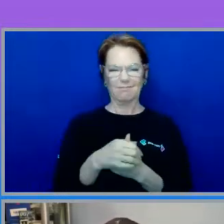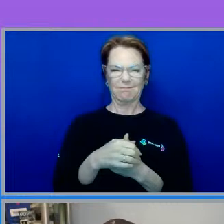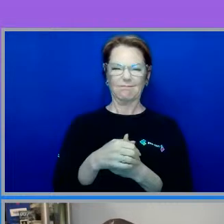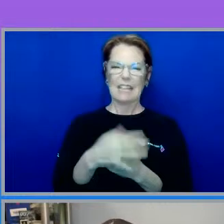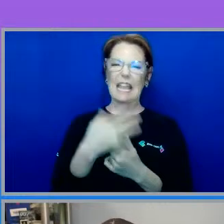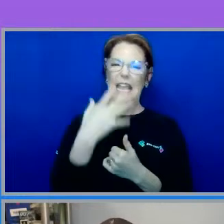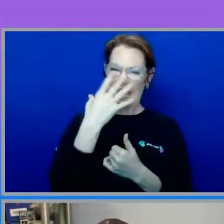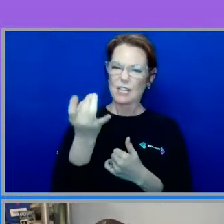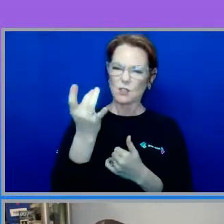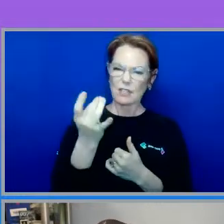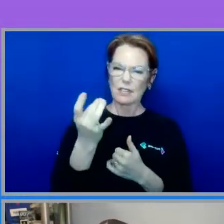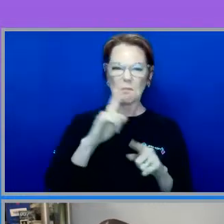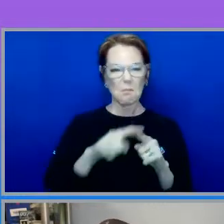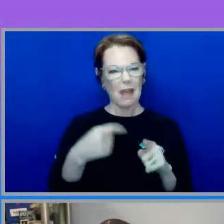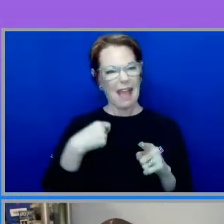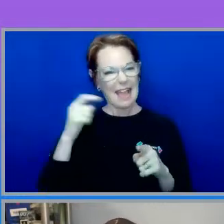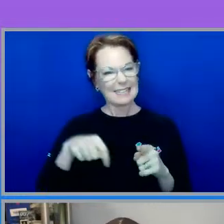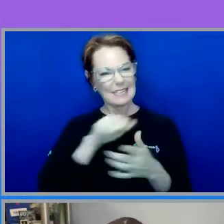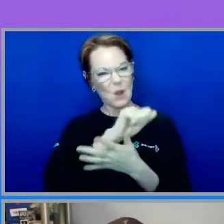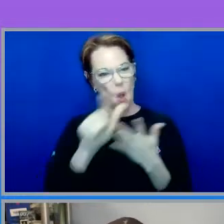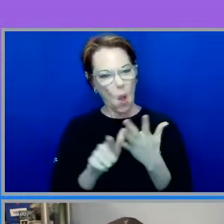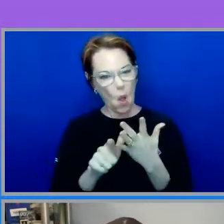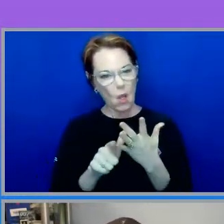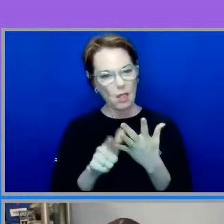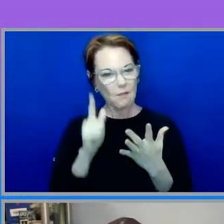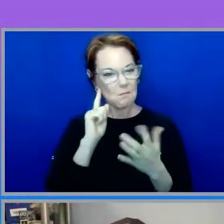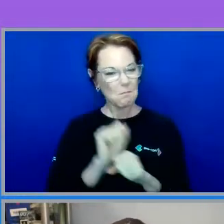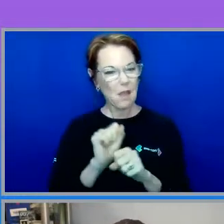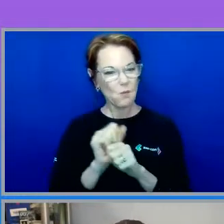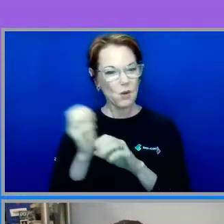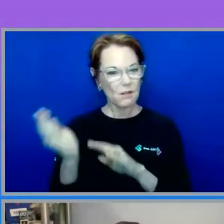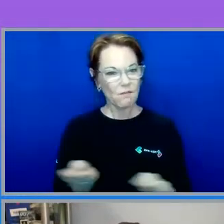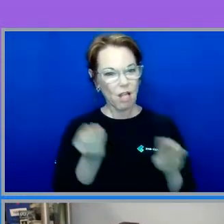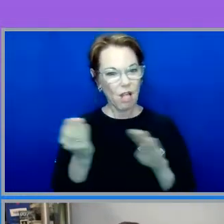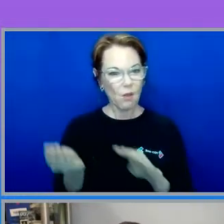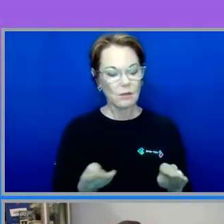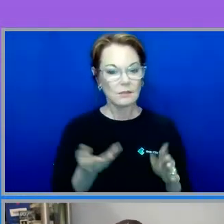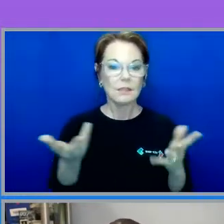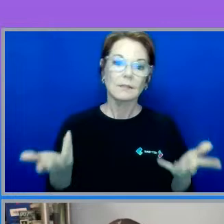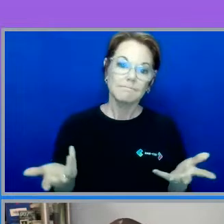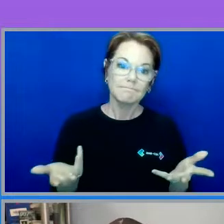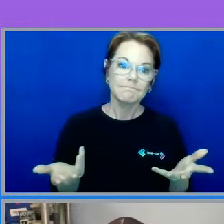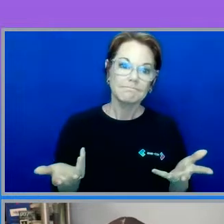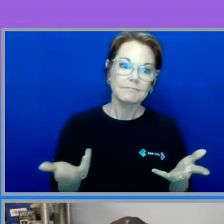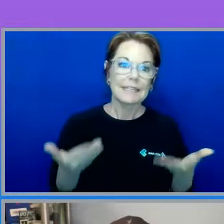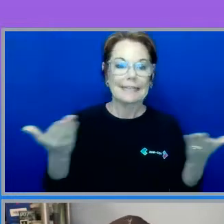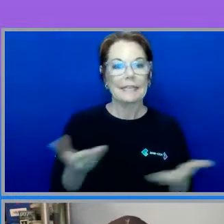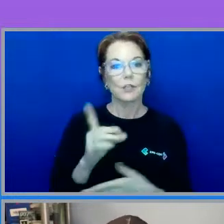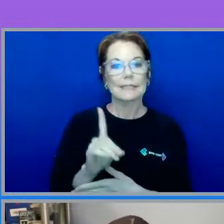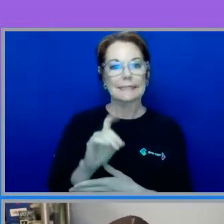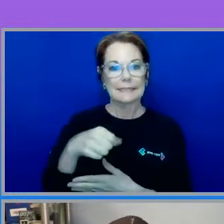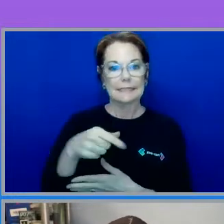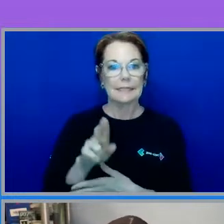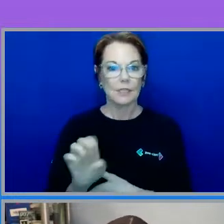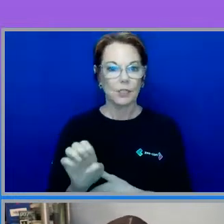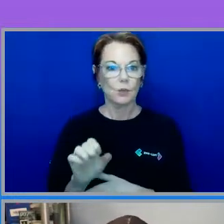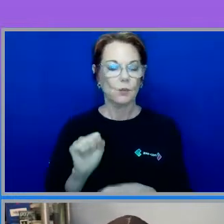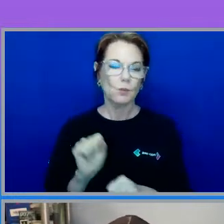workflow? I think for most teams, more quality gates does mean more value, and it Deque we